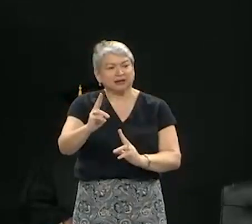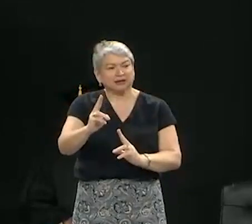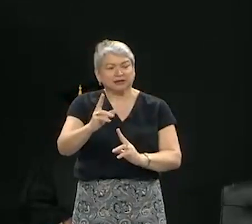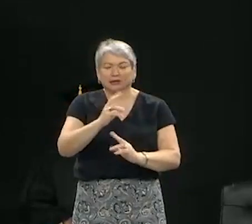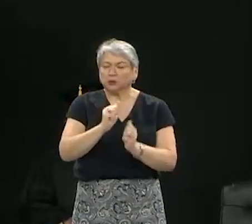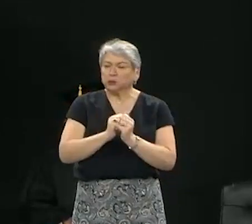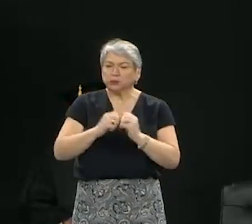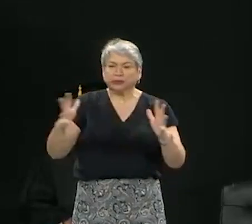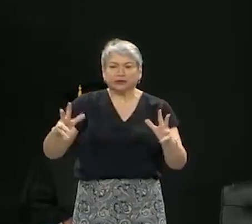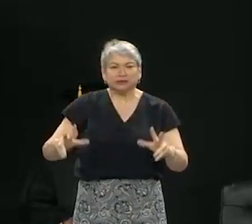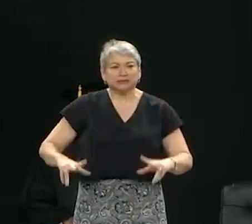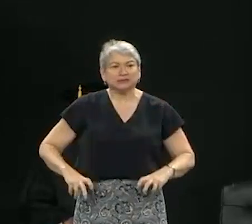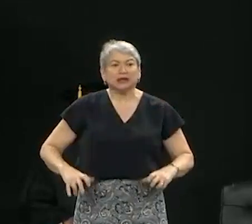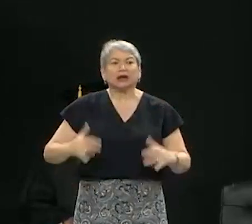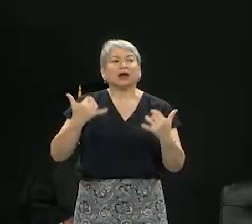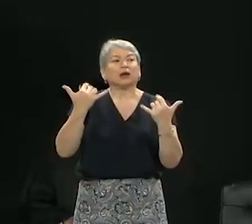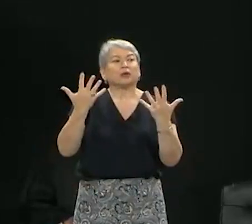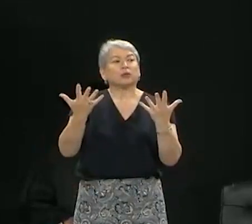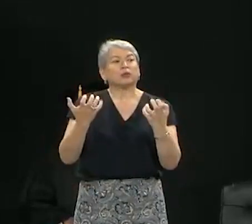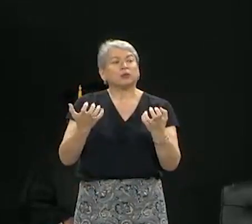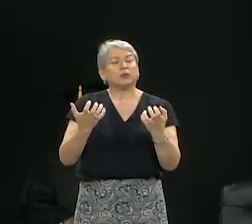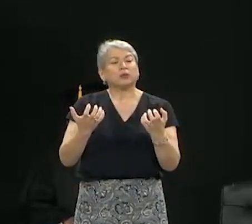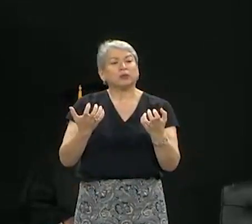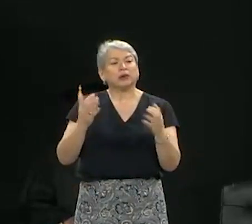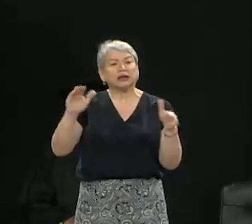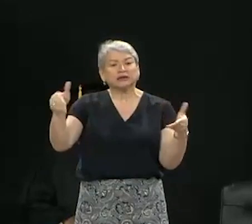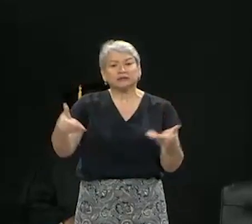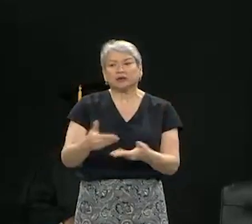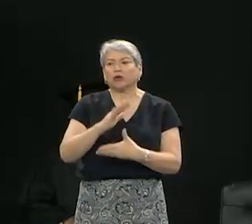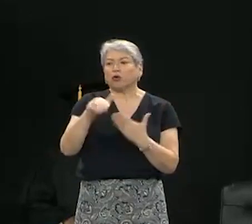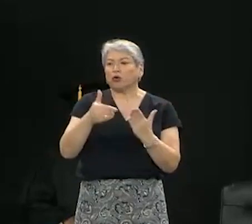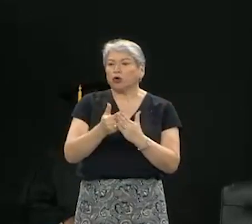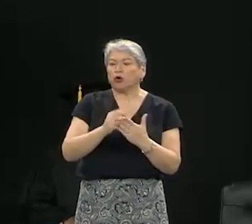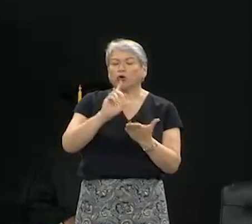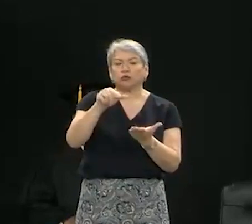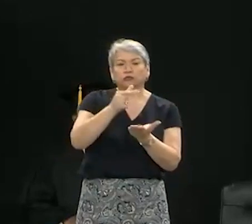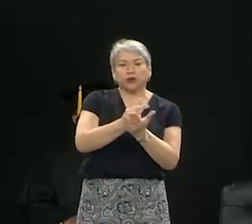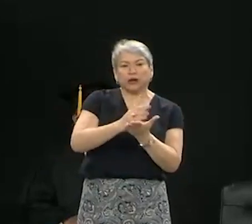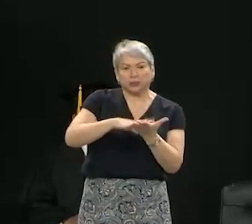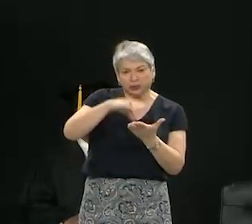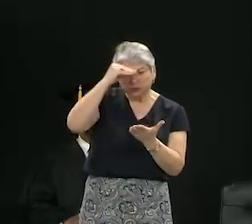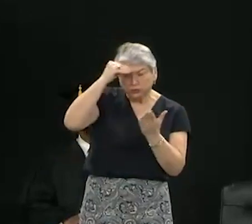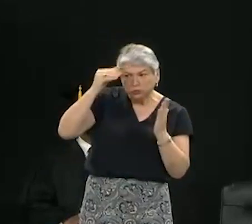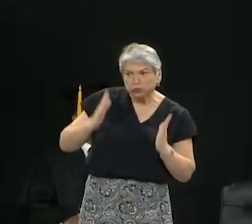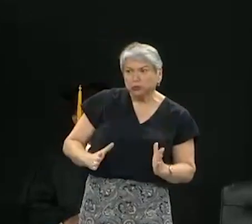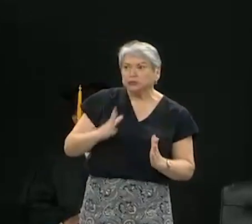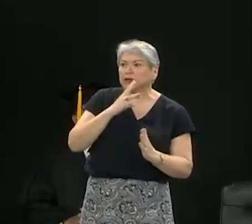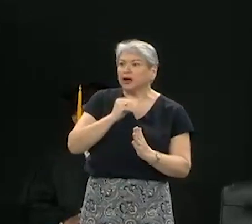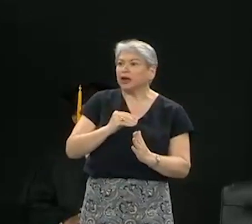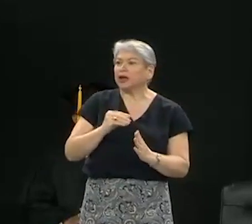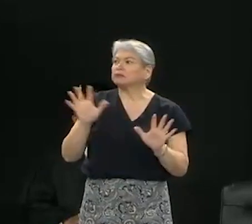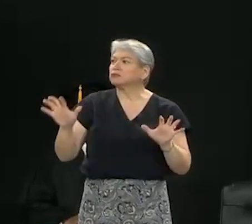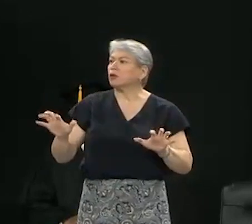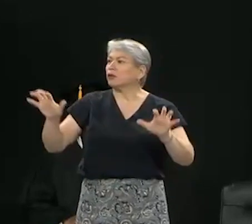I'd like to invite all graduating students and members of the audience who are veterans,